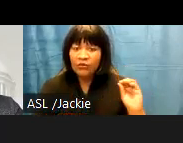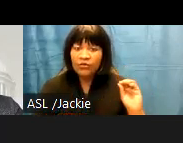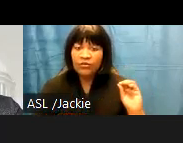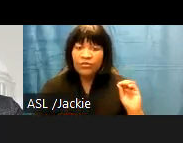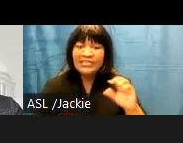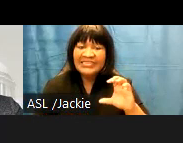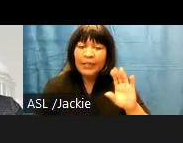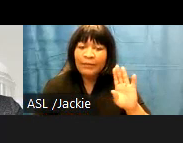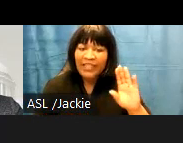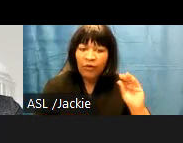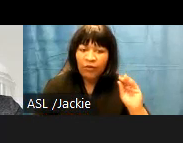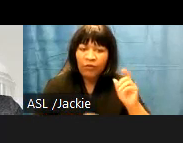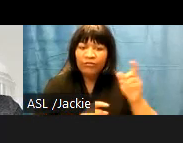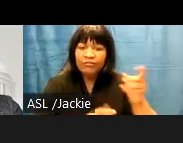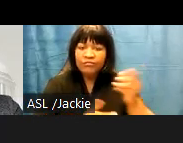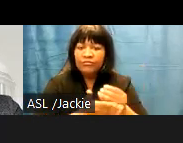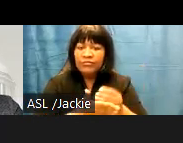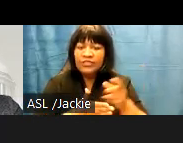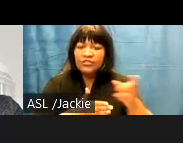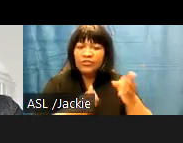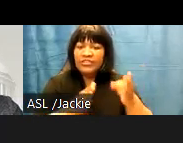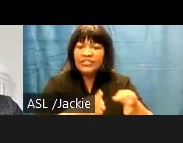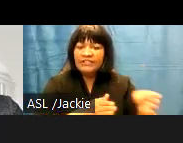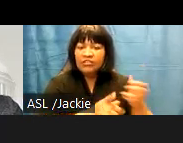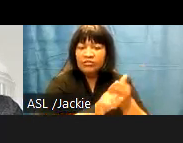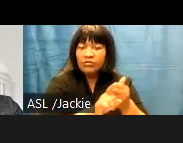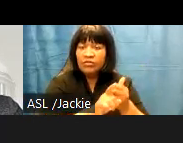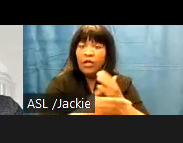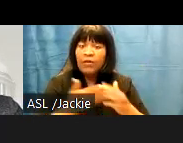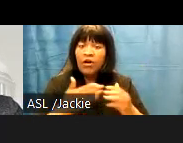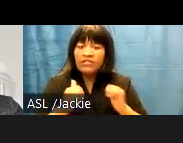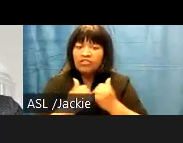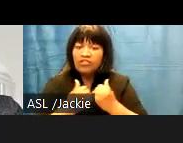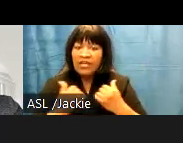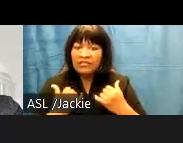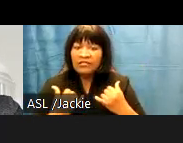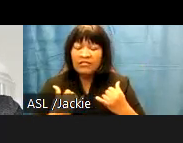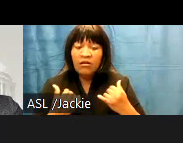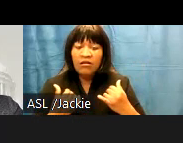extends the funding to the individuals. Part of the challenge there or in some